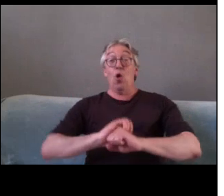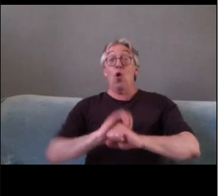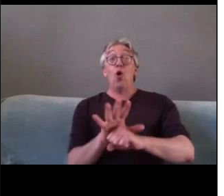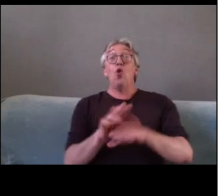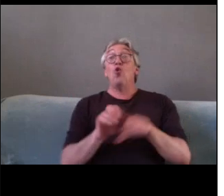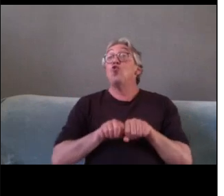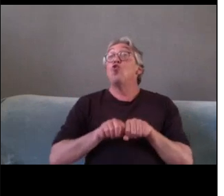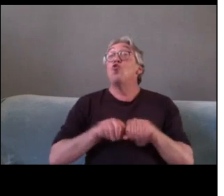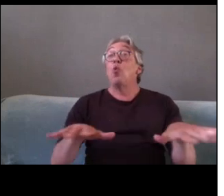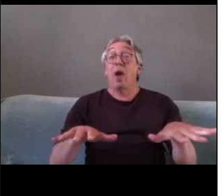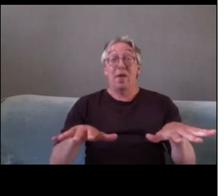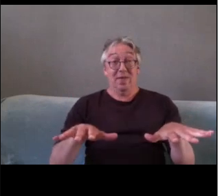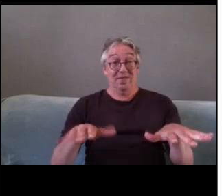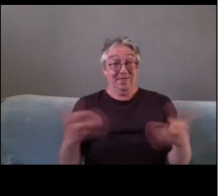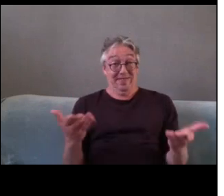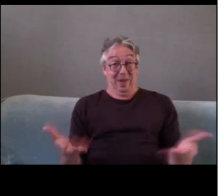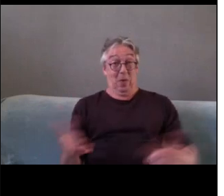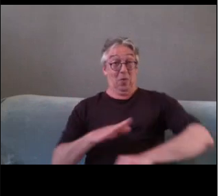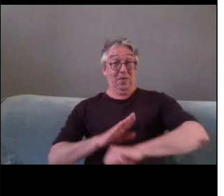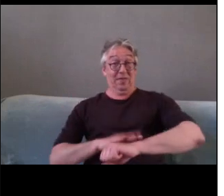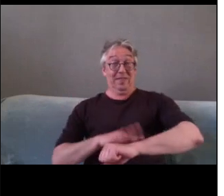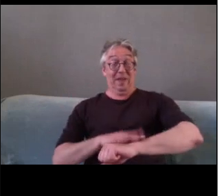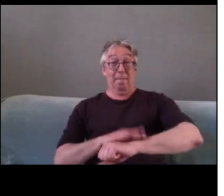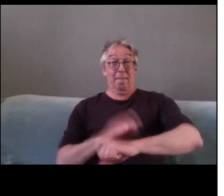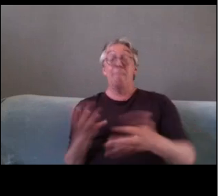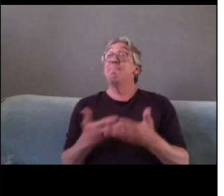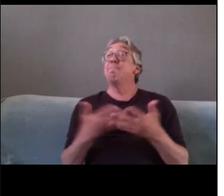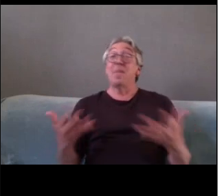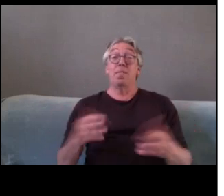and public information is a big problem across Europe.